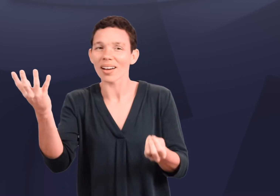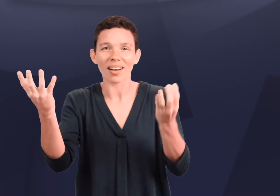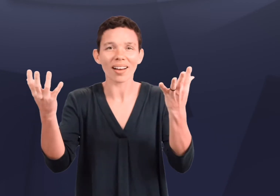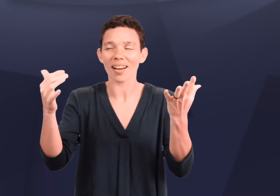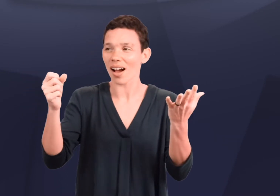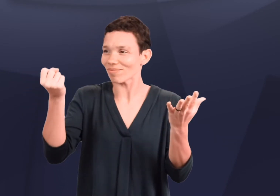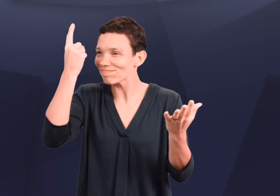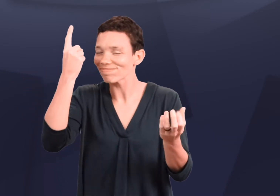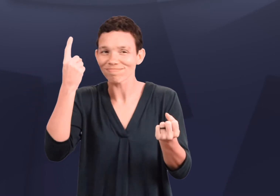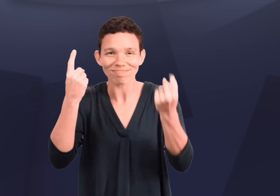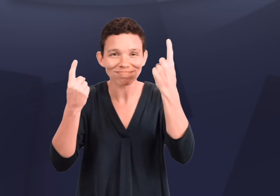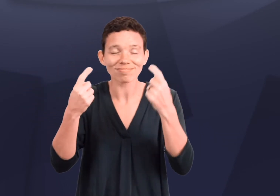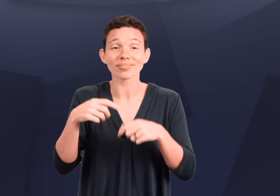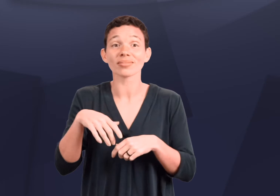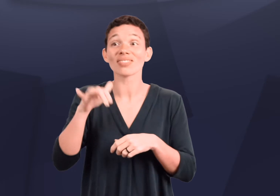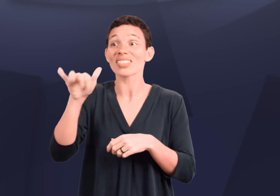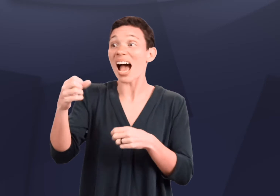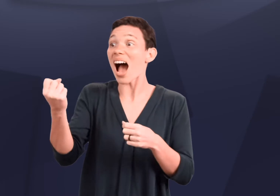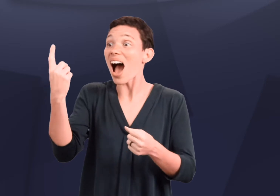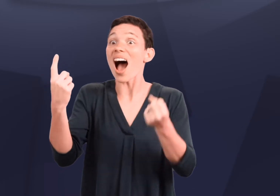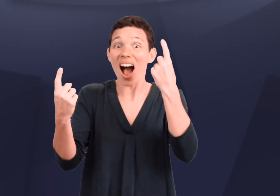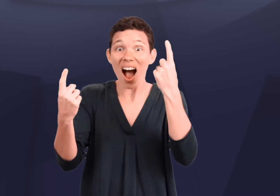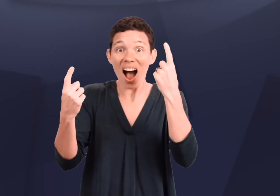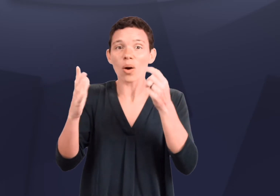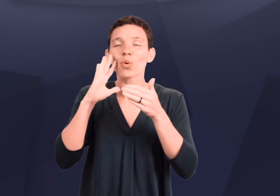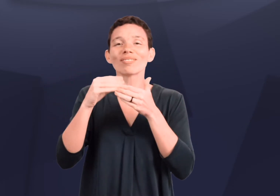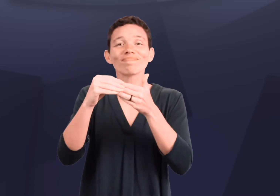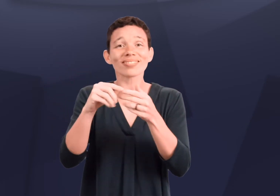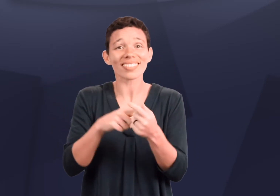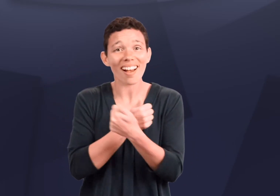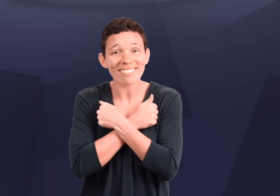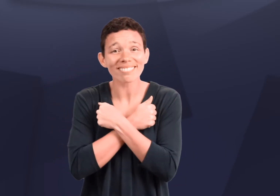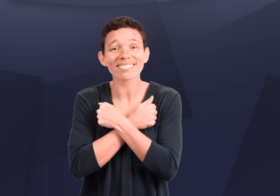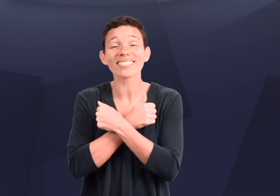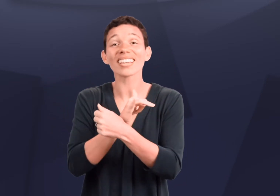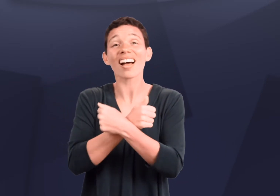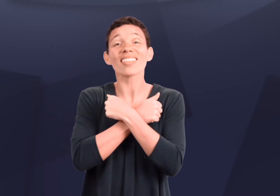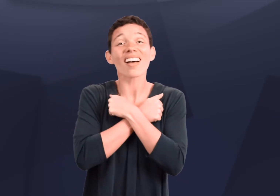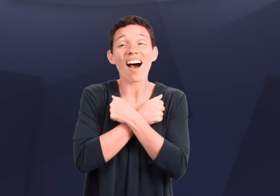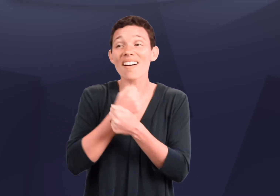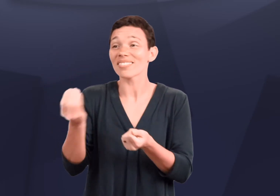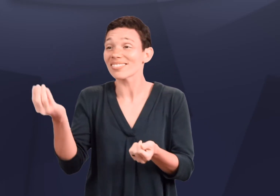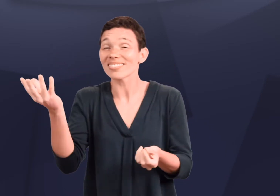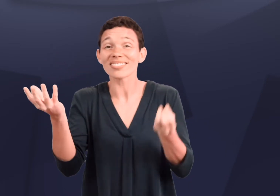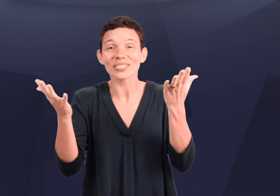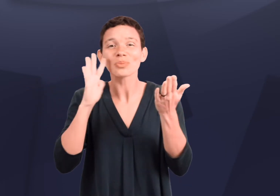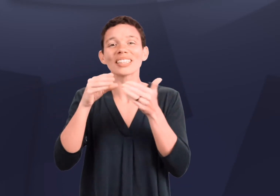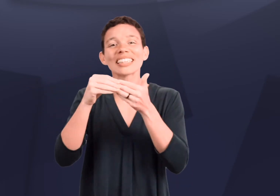So, I thought I would share this quote with you. We need more light about each other. Light creates understanding.